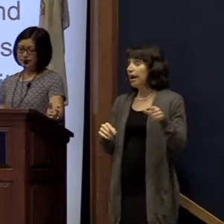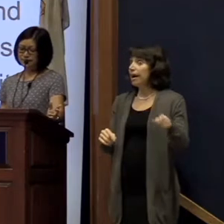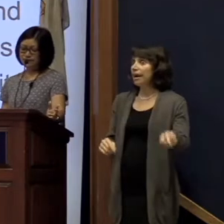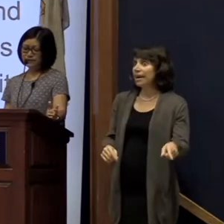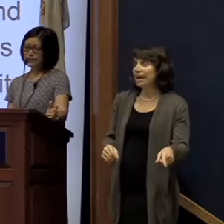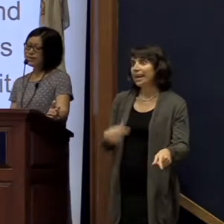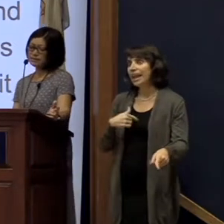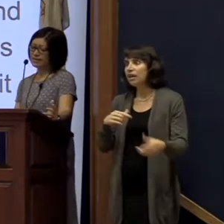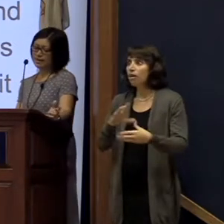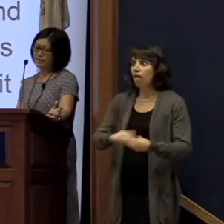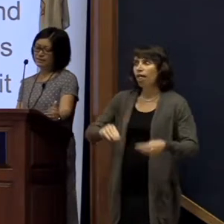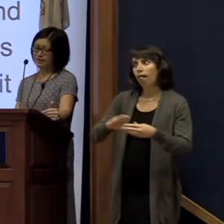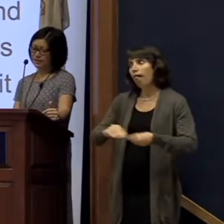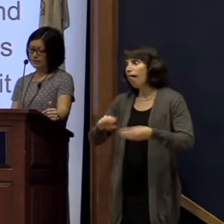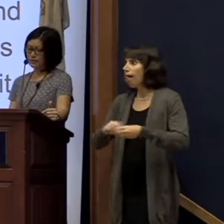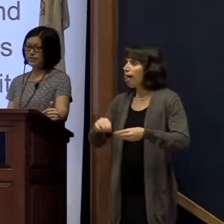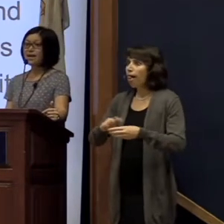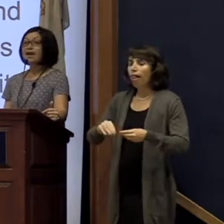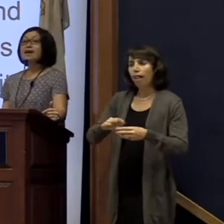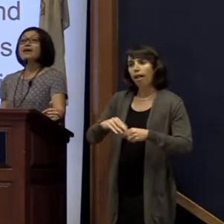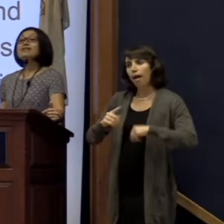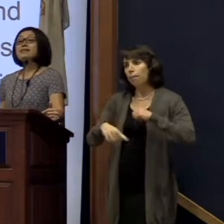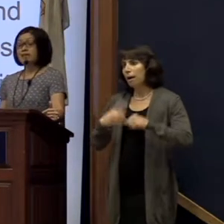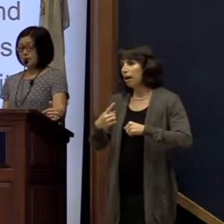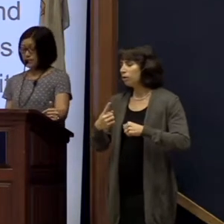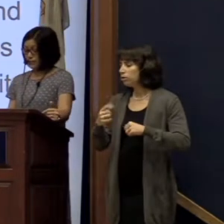So he's, Caleb, is the best science student. Then when I was in New York